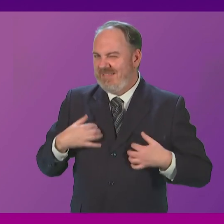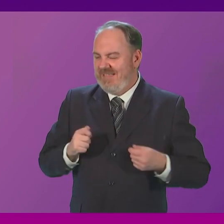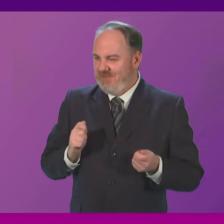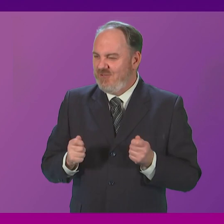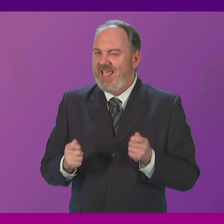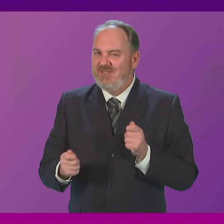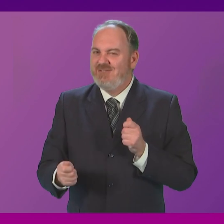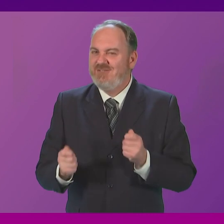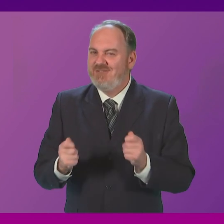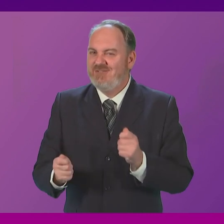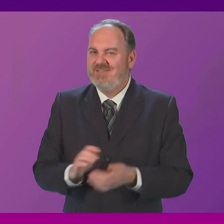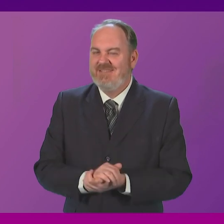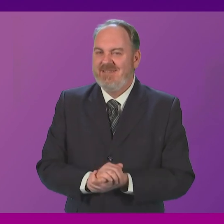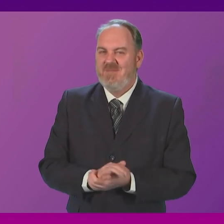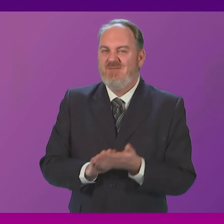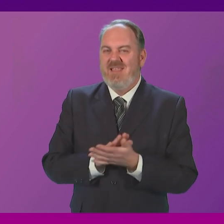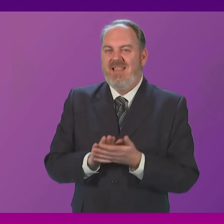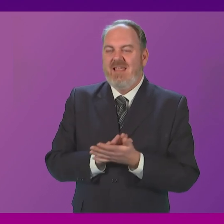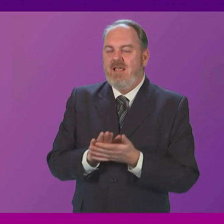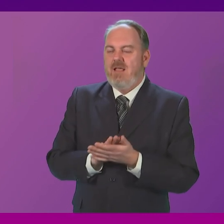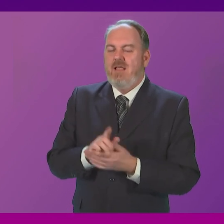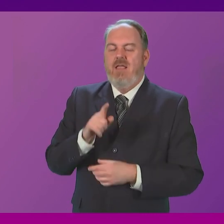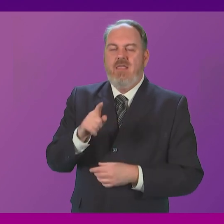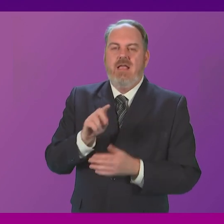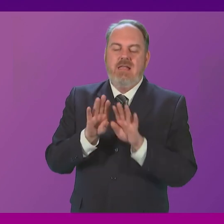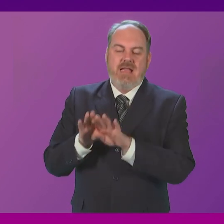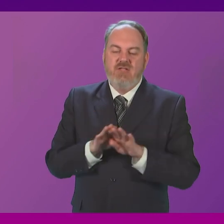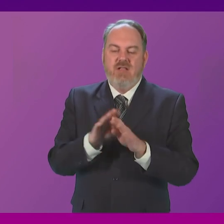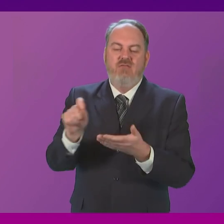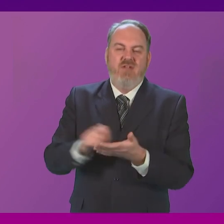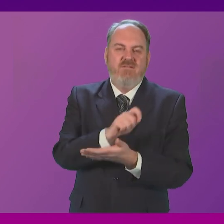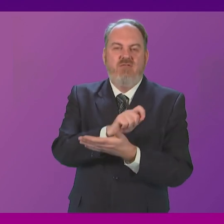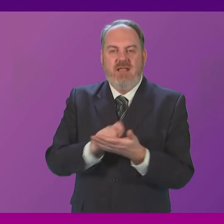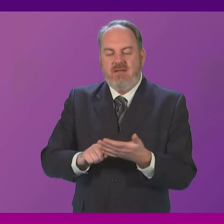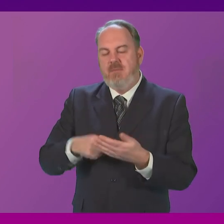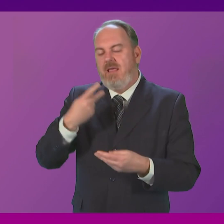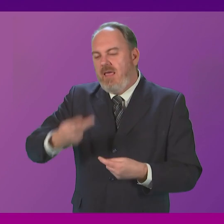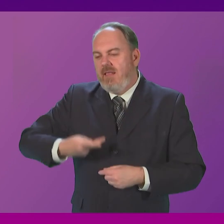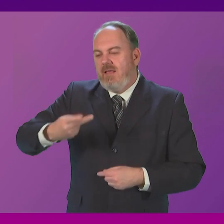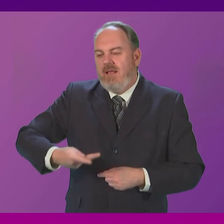with a chance to bin the nationalist neverendums and put the real priorities of Scottish people first.